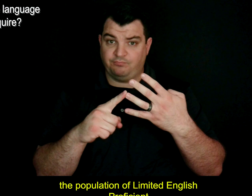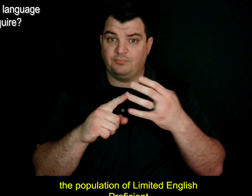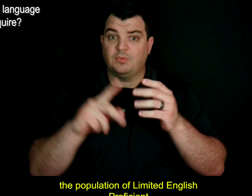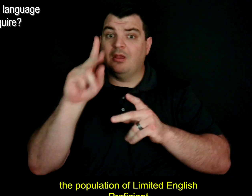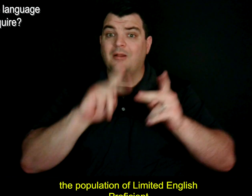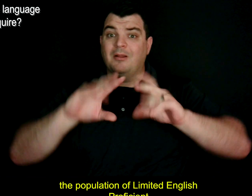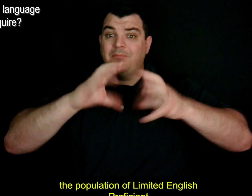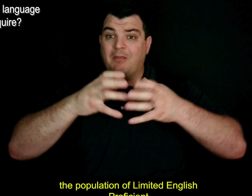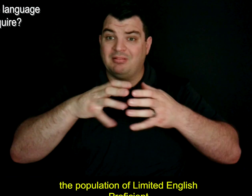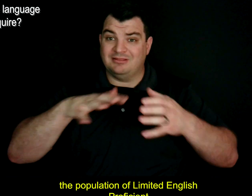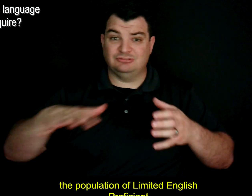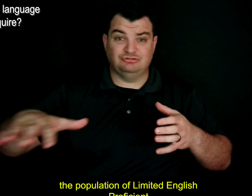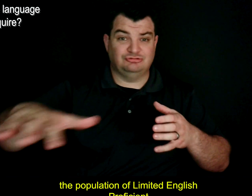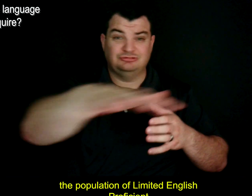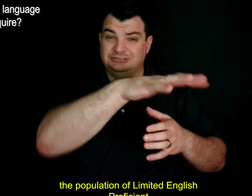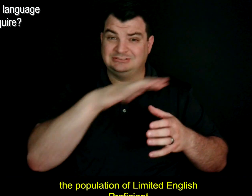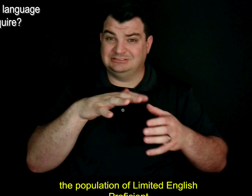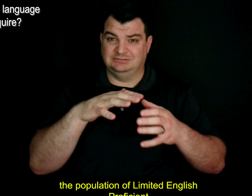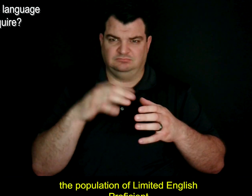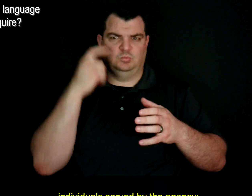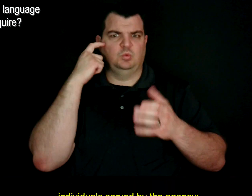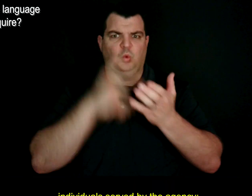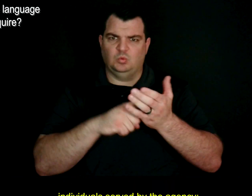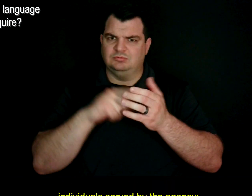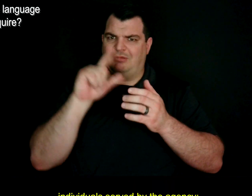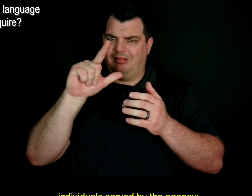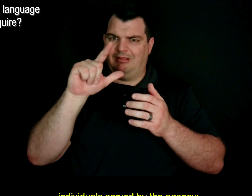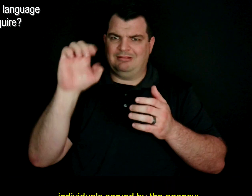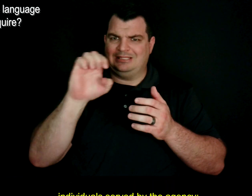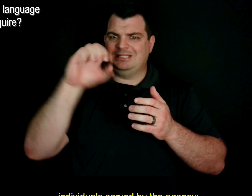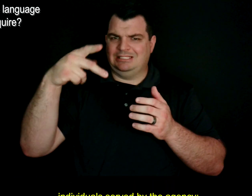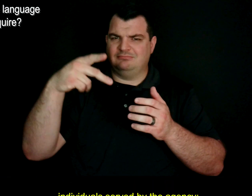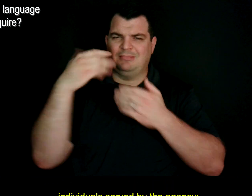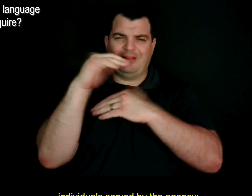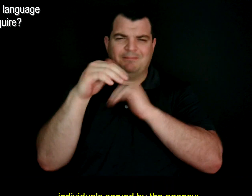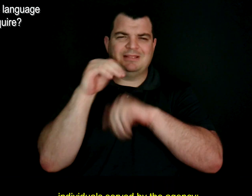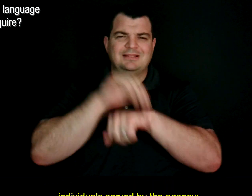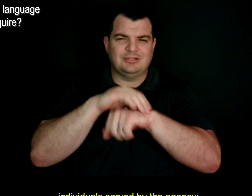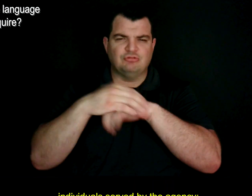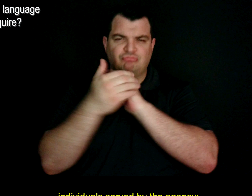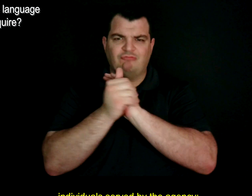the population of Limited English Proficient individuals served by the agency;